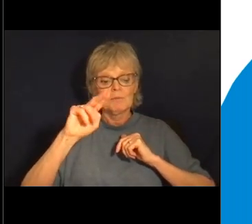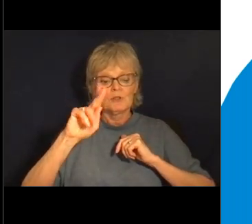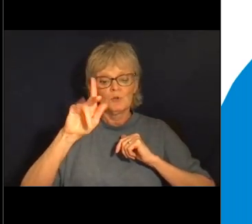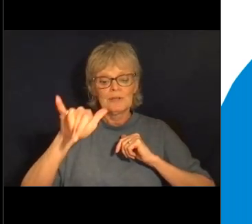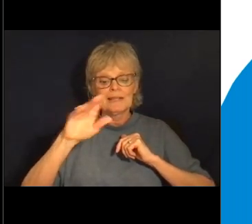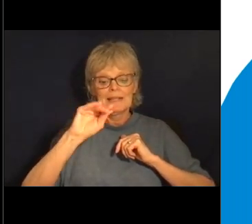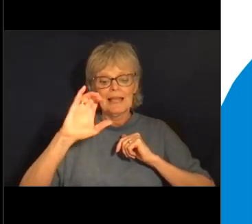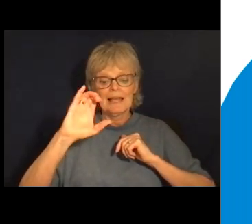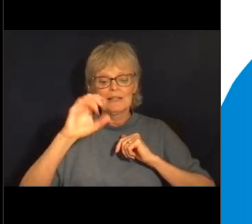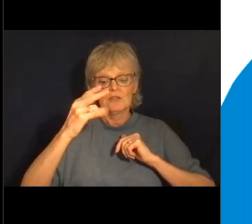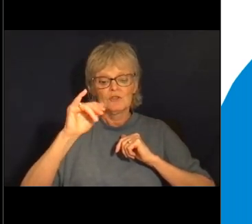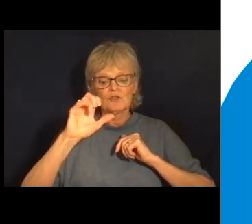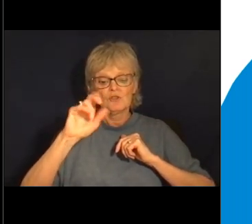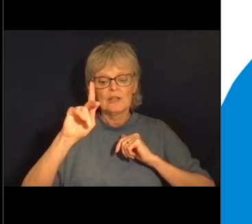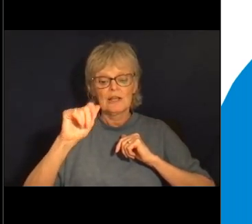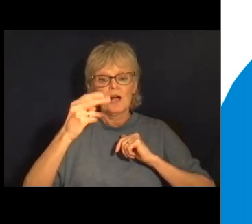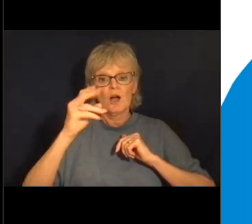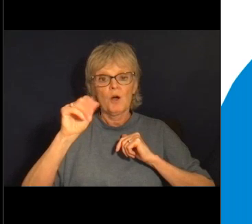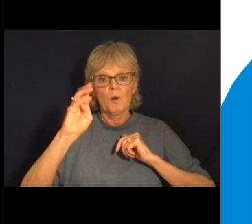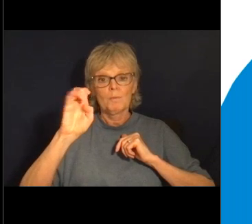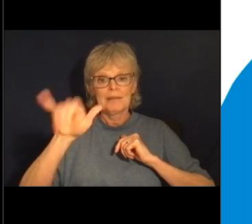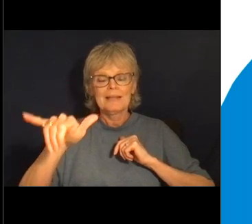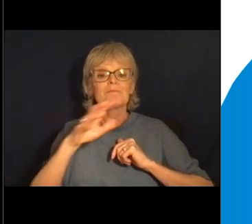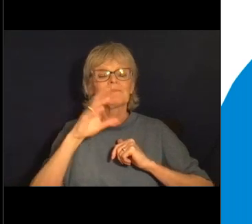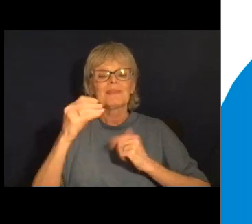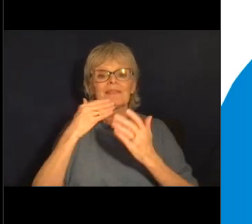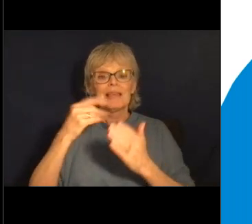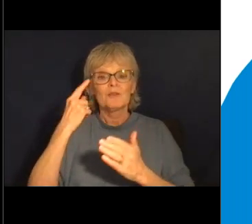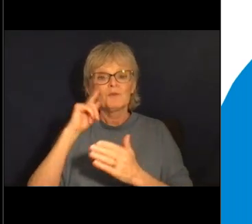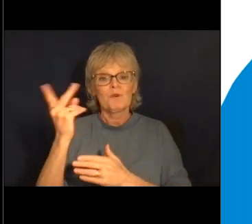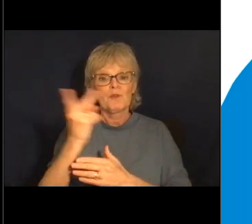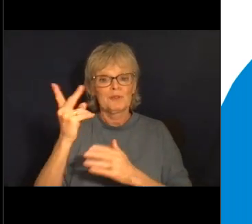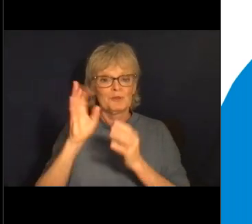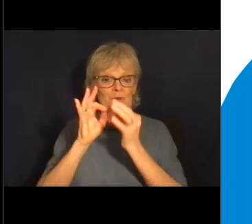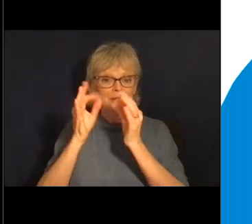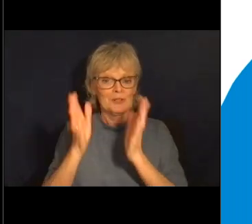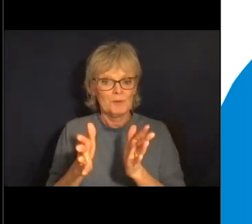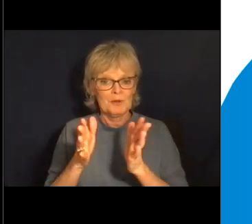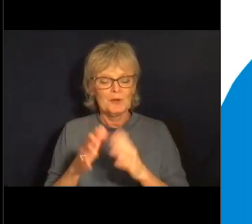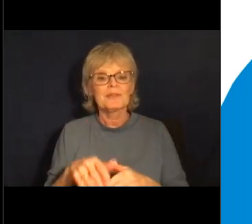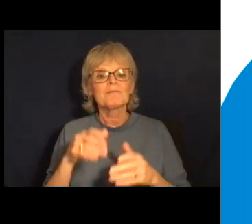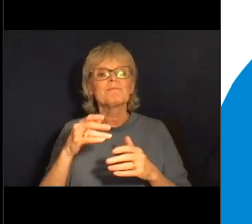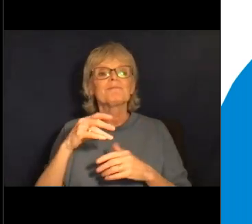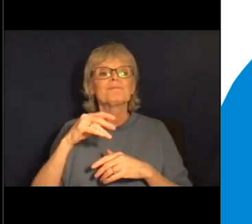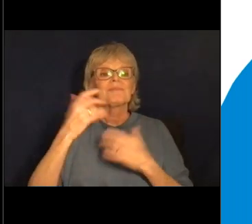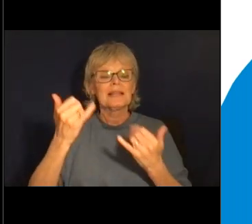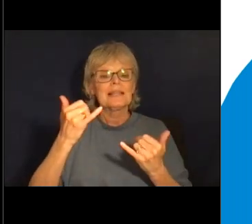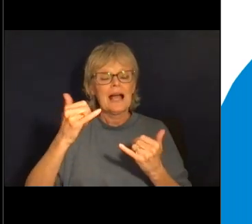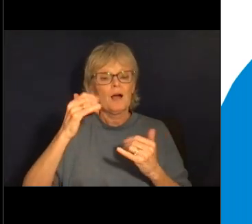Lauren Harris and Bobbie Quinn. So a few guidelines before I hand you over to Sean.